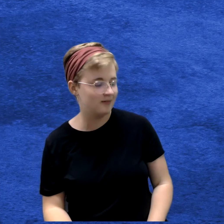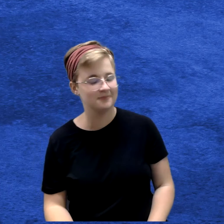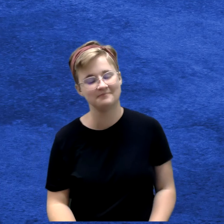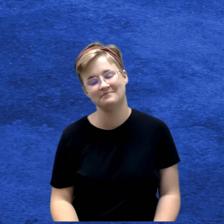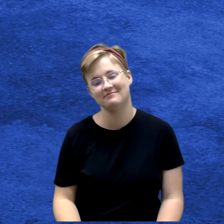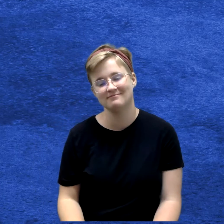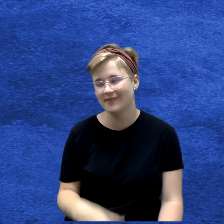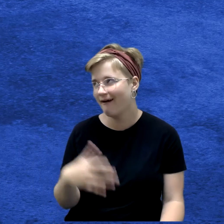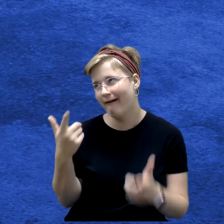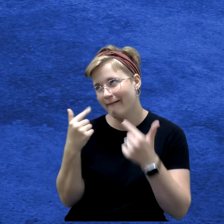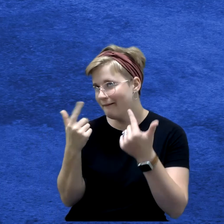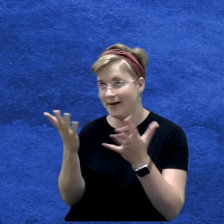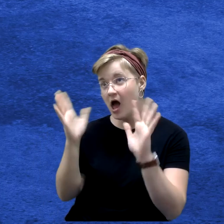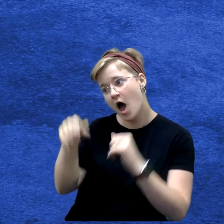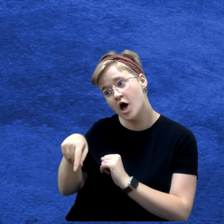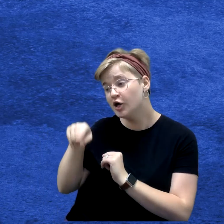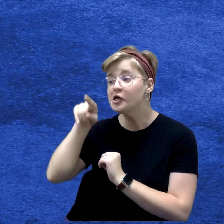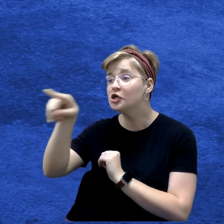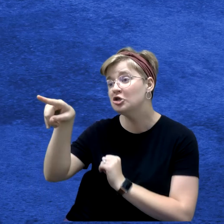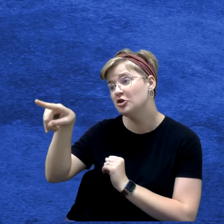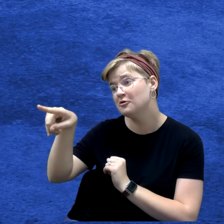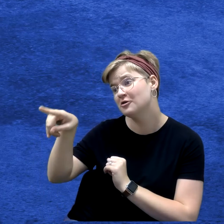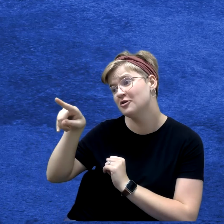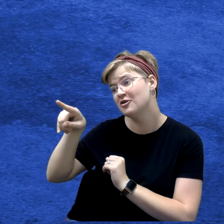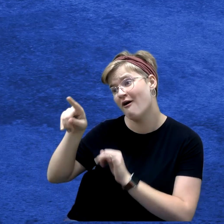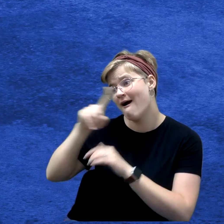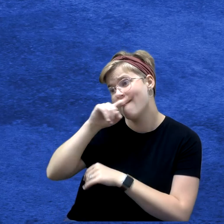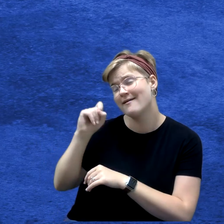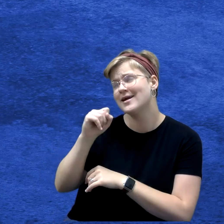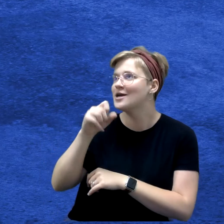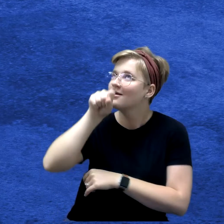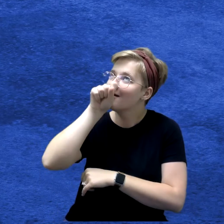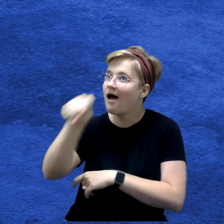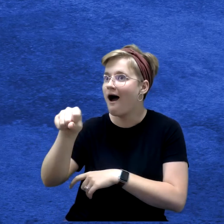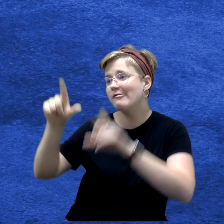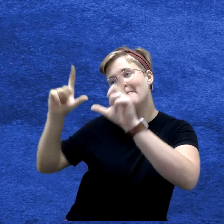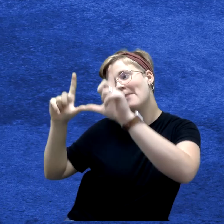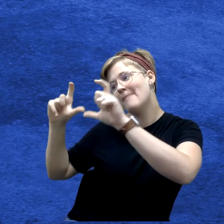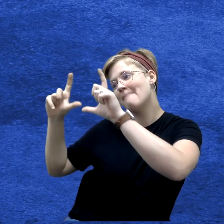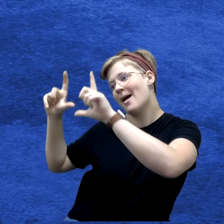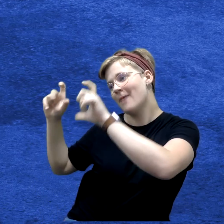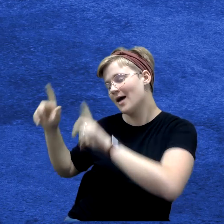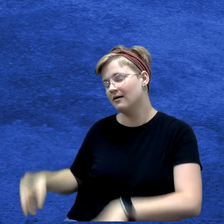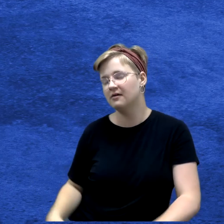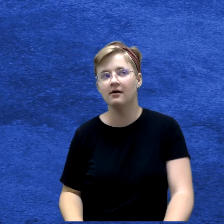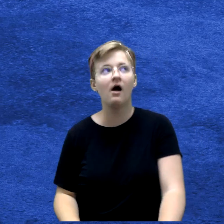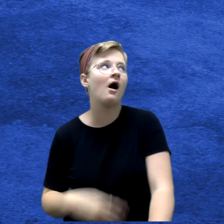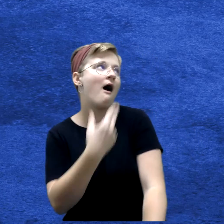“Gee, Josh, you’re ugly and you love having your picture taken.” “Haw, haw.”